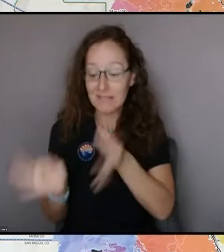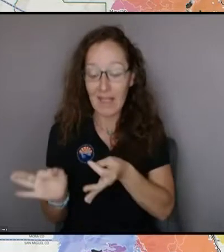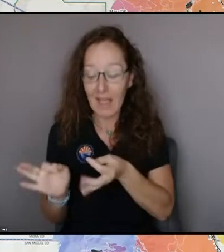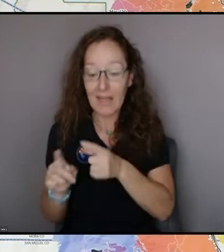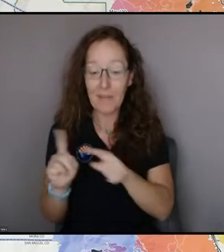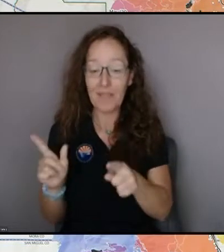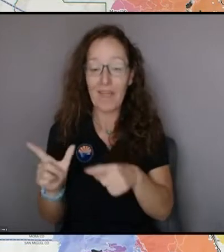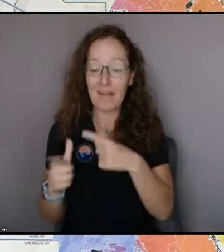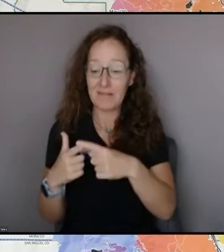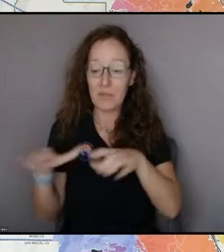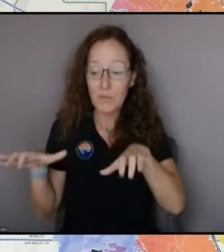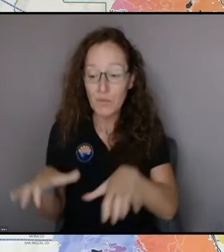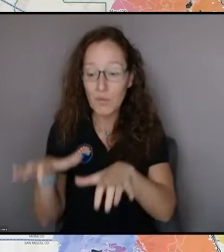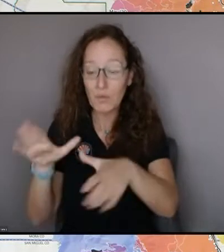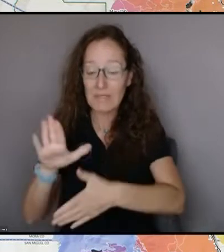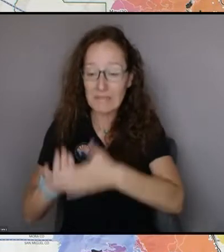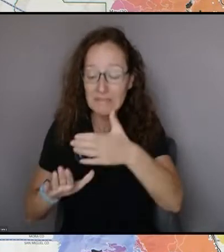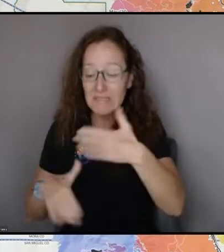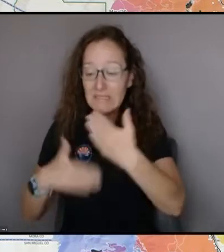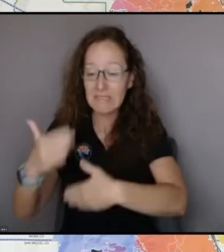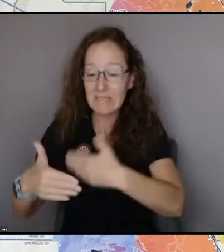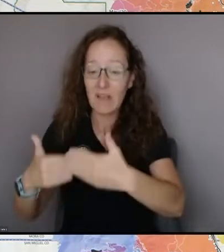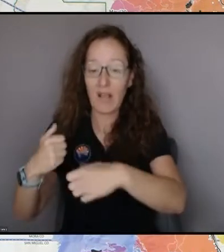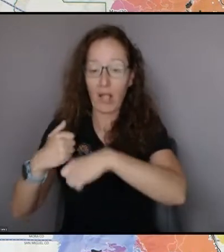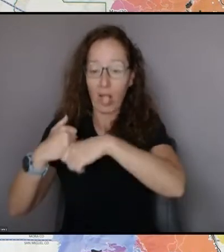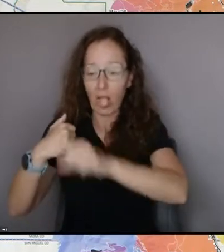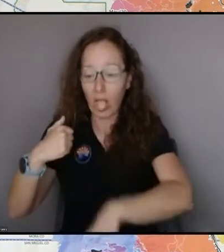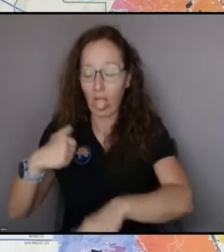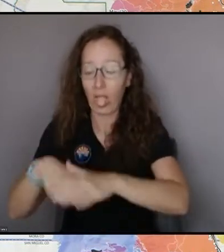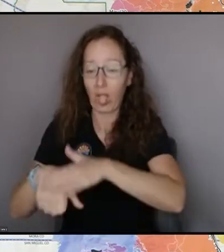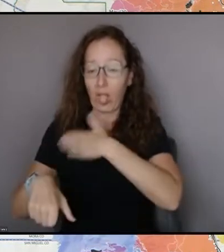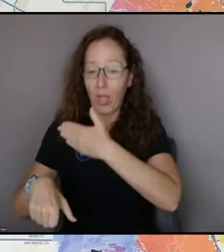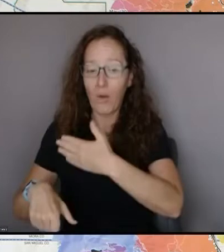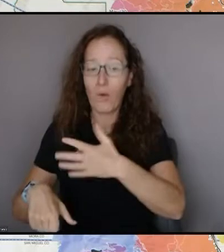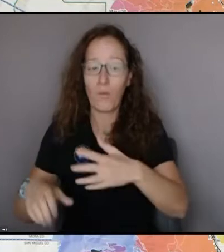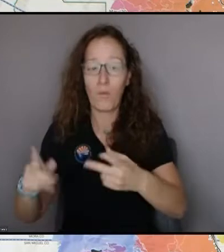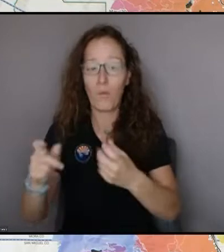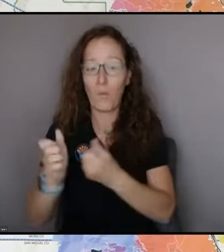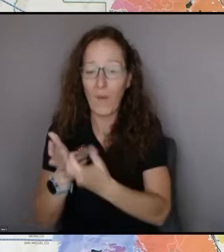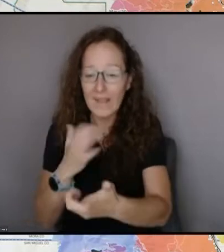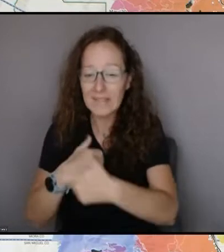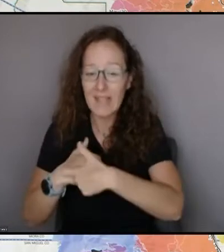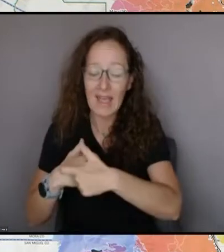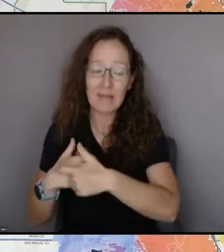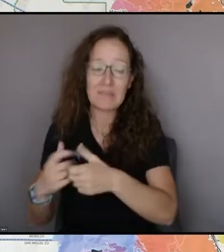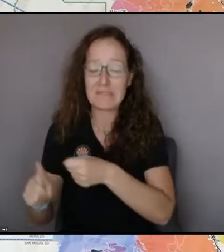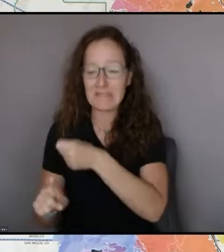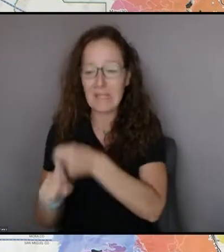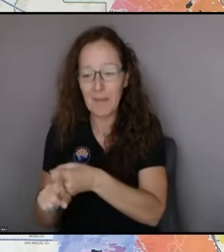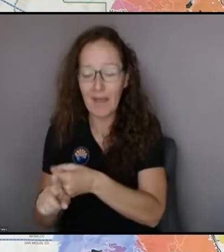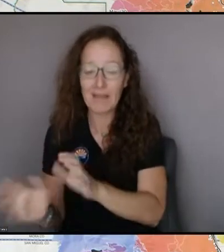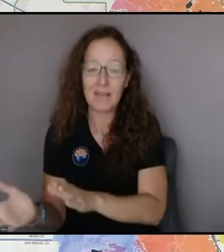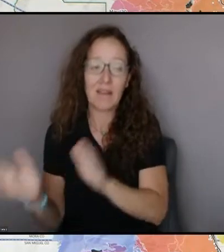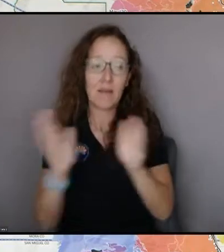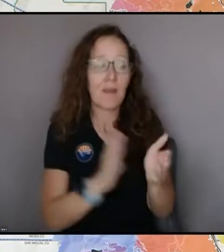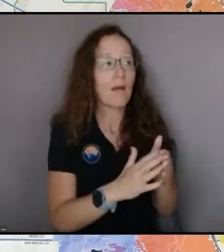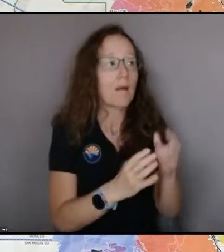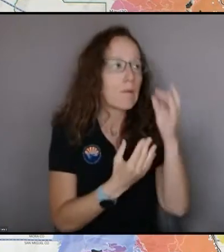hadn't considered, then it's an impact. So, those are the things we try to avoid. I bet that some if not all of you can